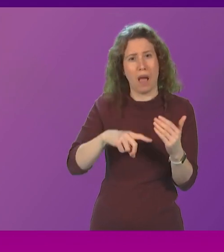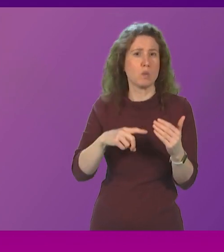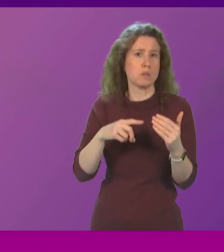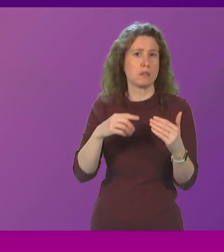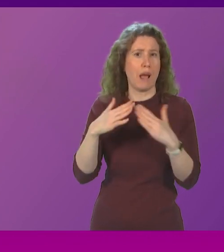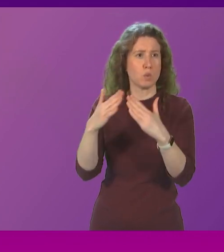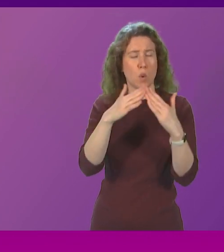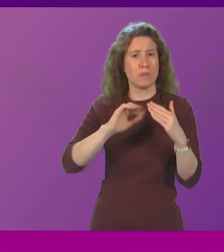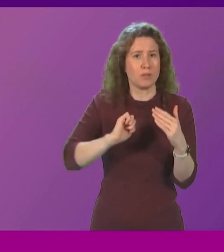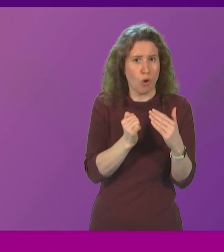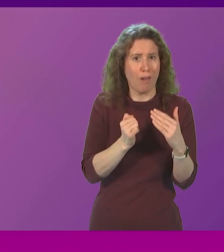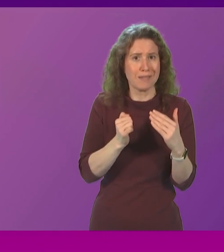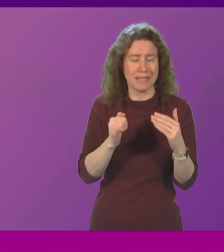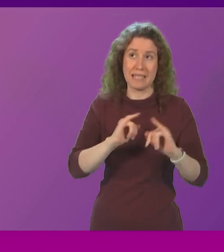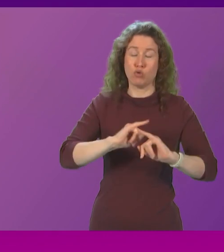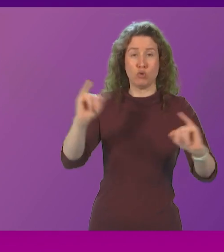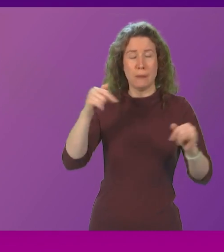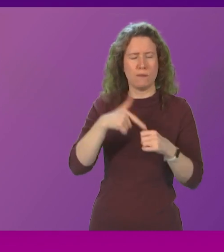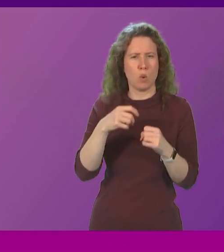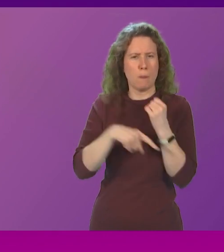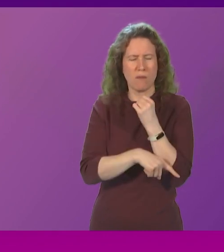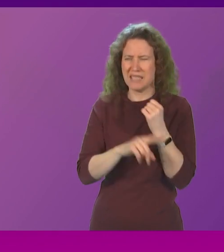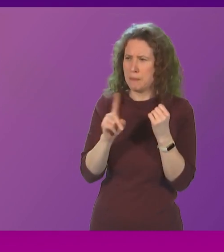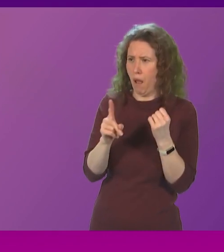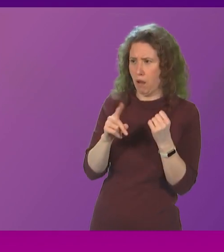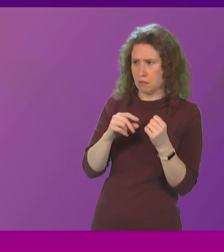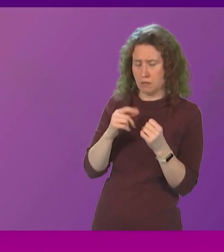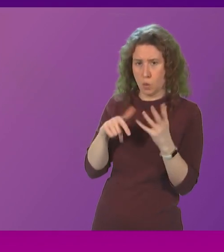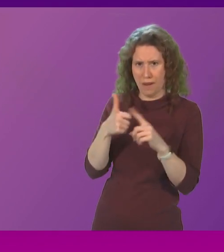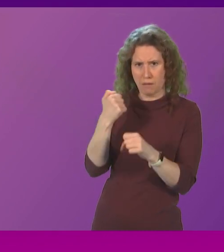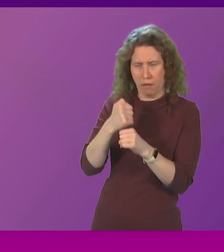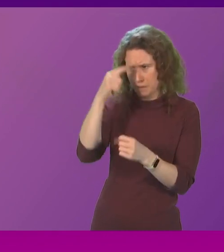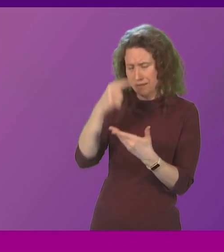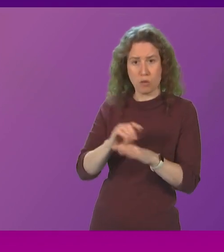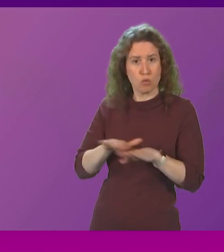Instead, the UK Government has, inexplicably, chosen a course that will result in approximately